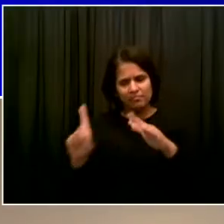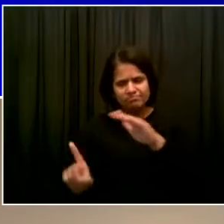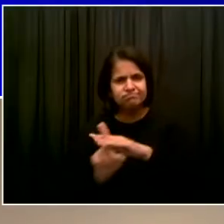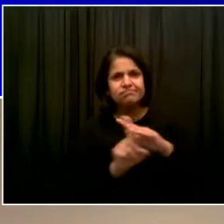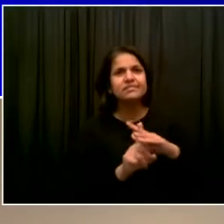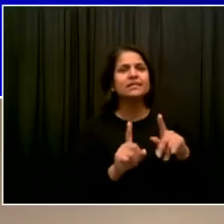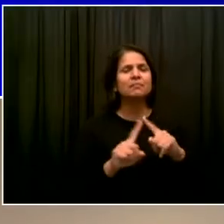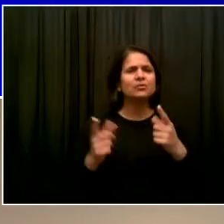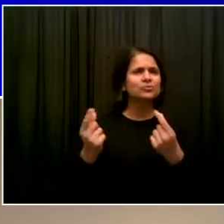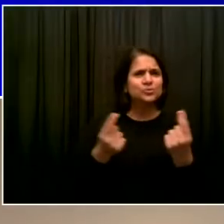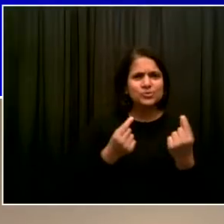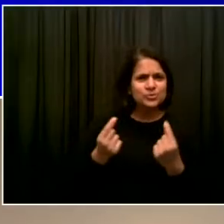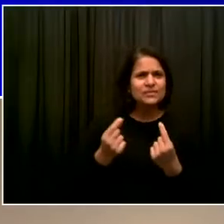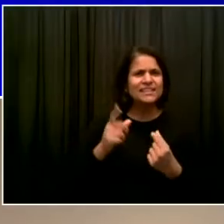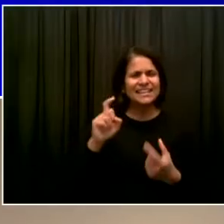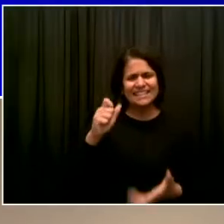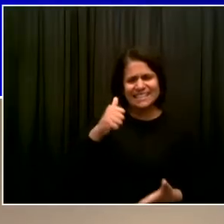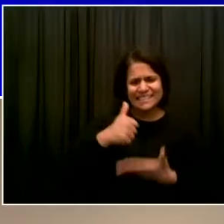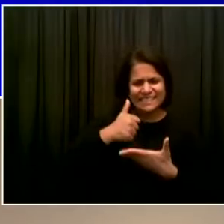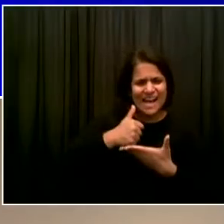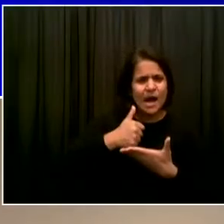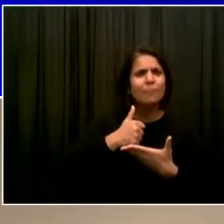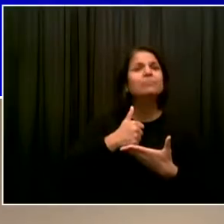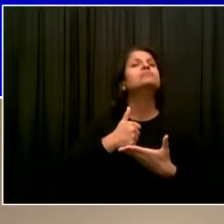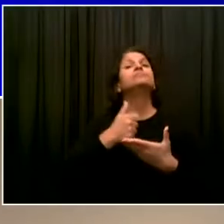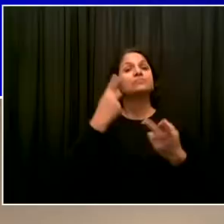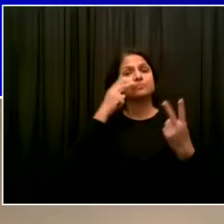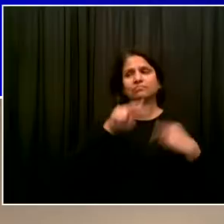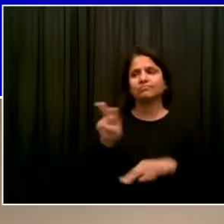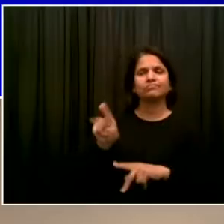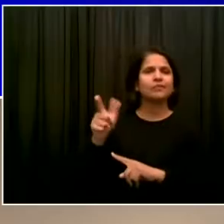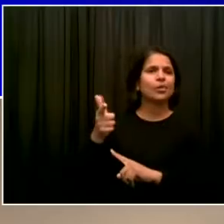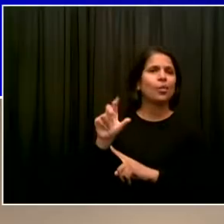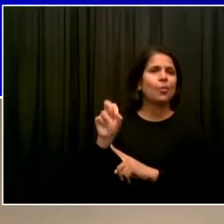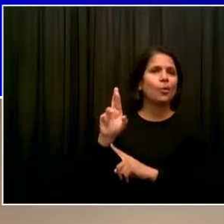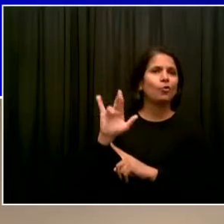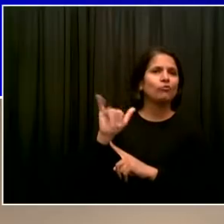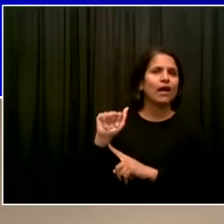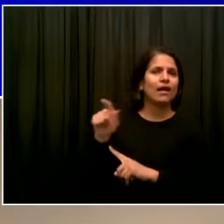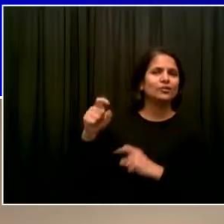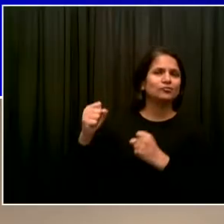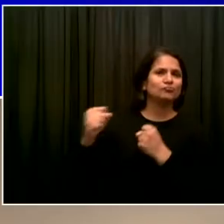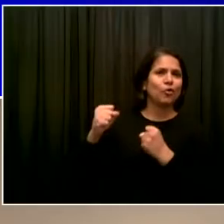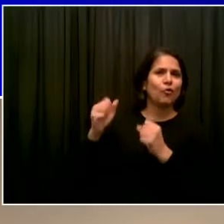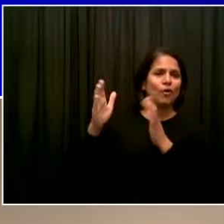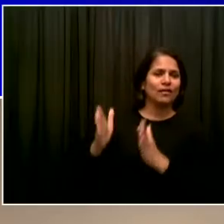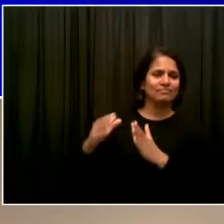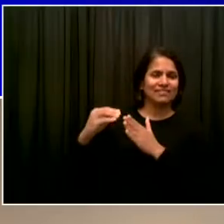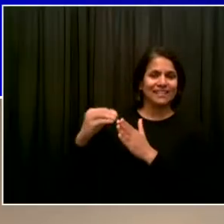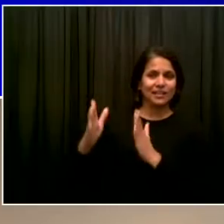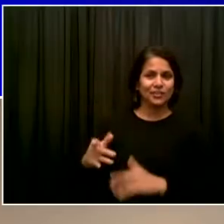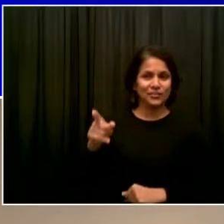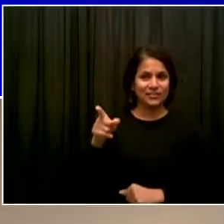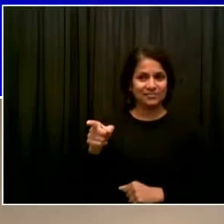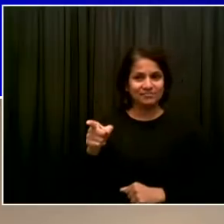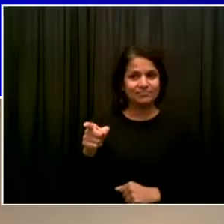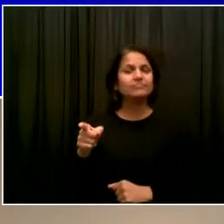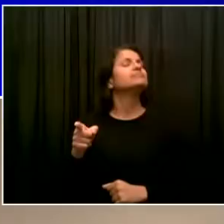TIMES WHEN WE NEEDED TOL OOK TO PEOPLE WHO